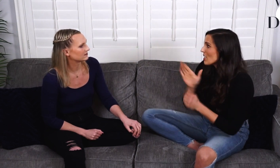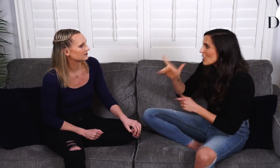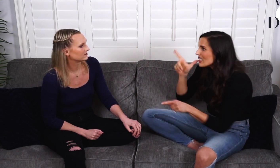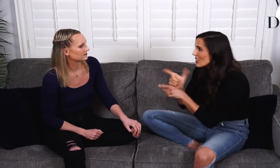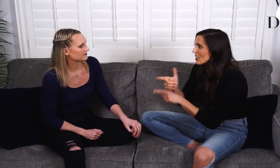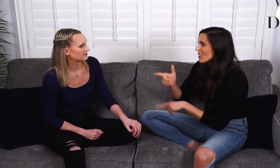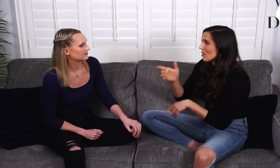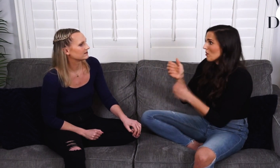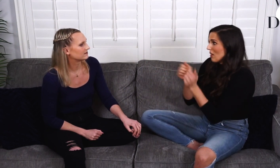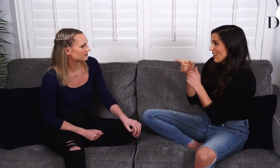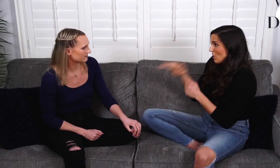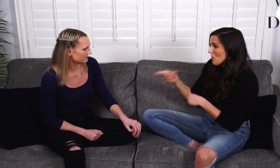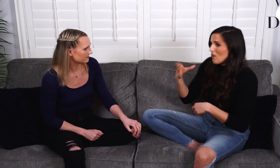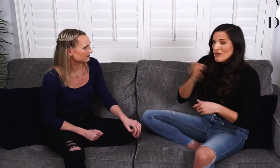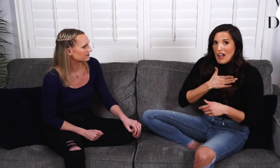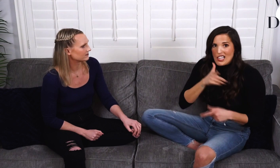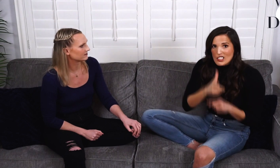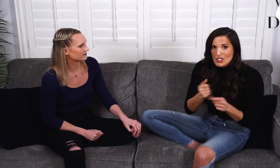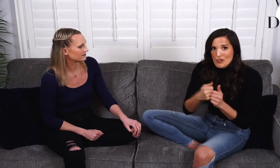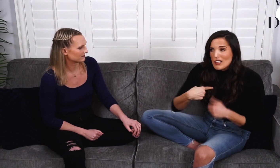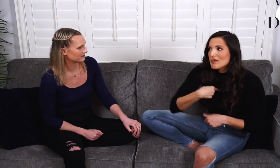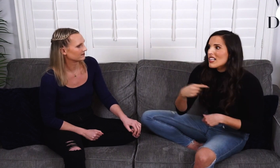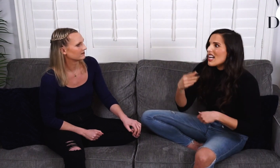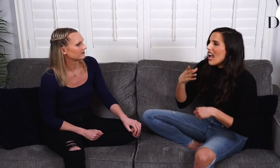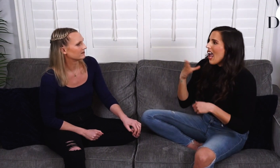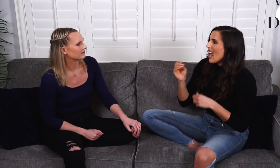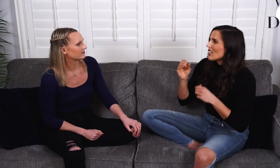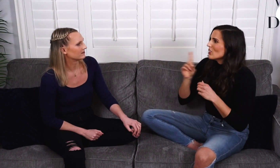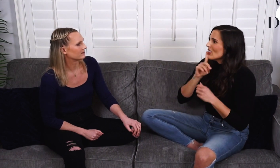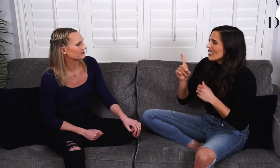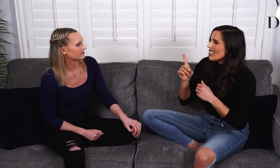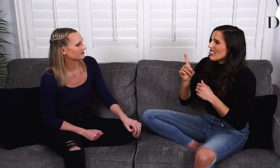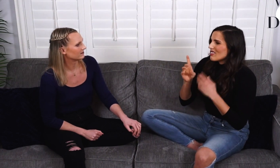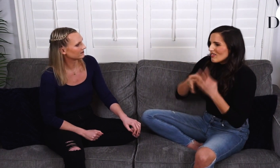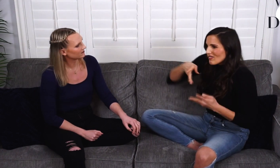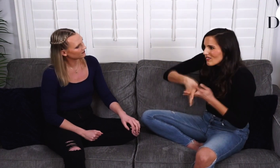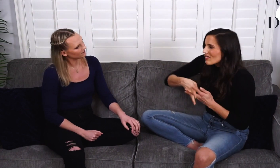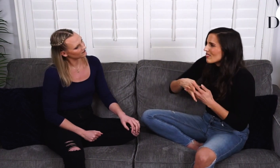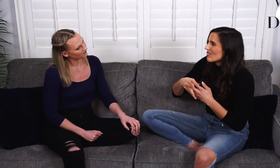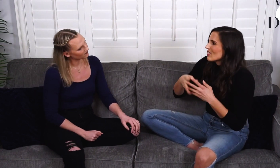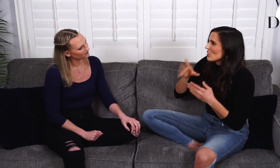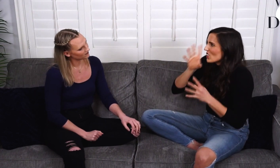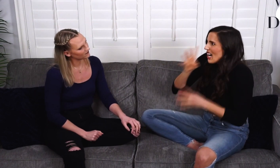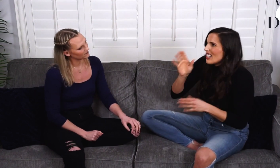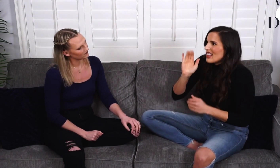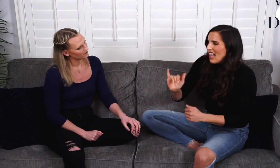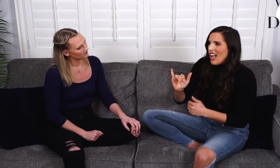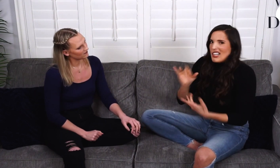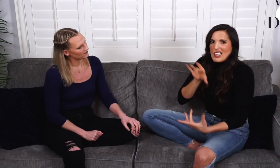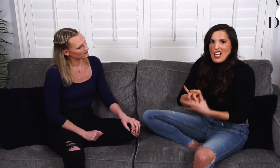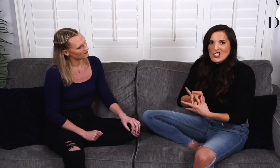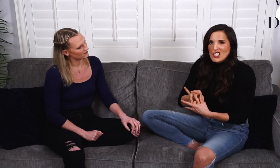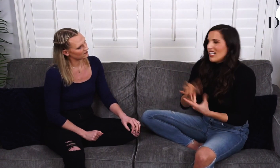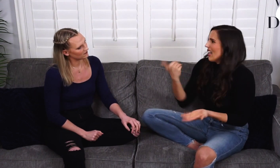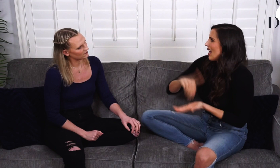your sister with you and my sister with me and we really were able to create that connection